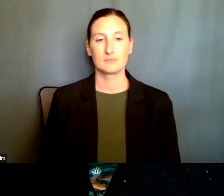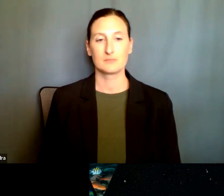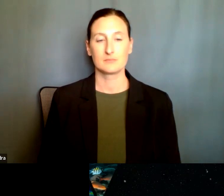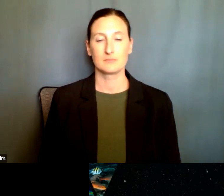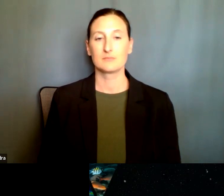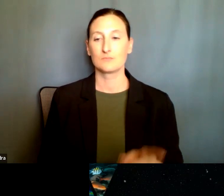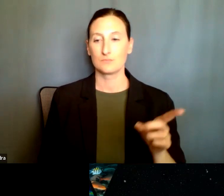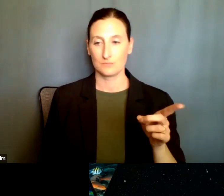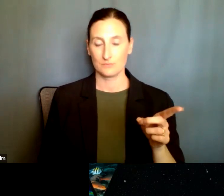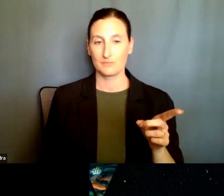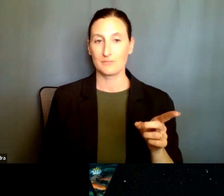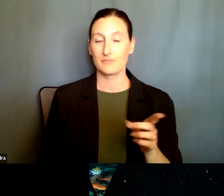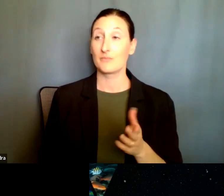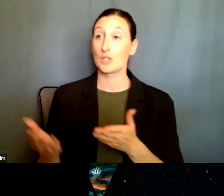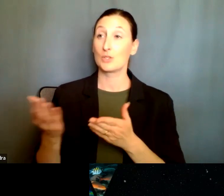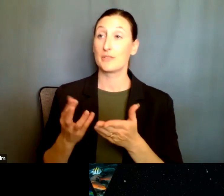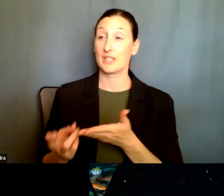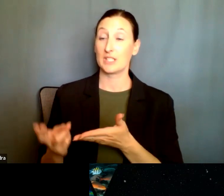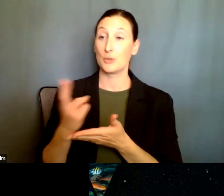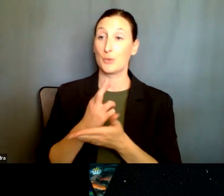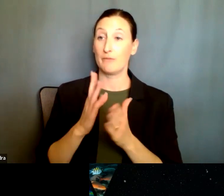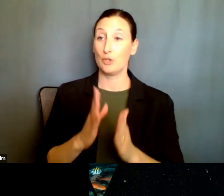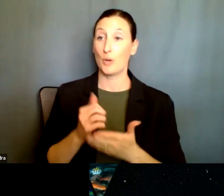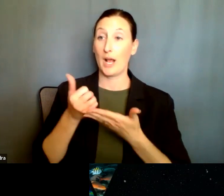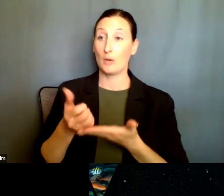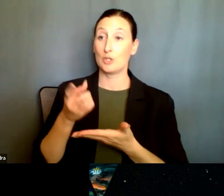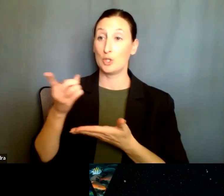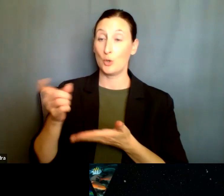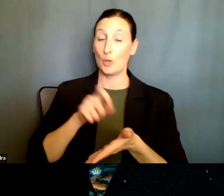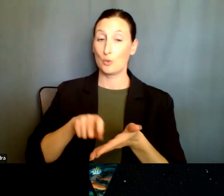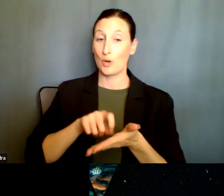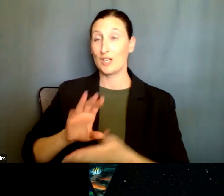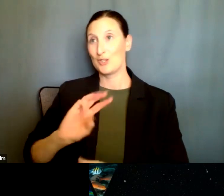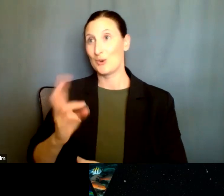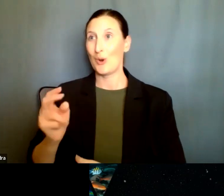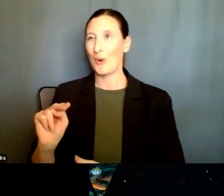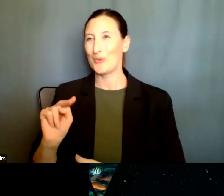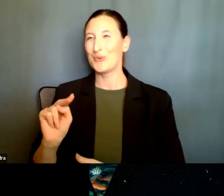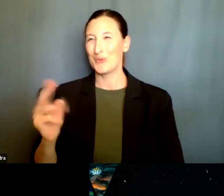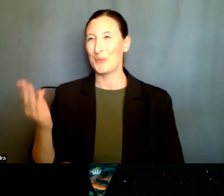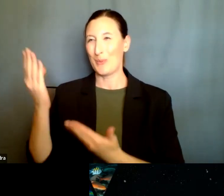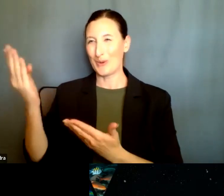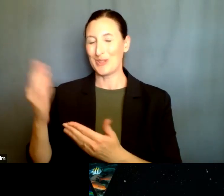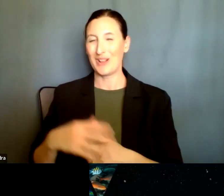saying serving as a reviewer helps when you're writing your own proposal. You get to see the process, it's extremely helpful.